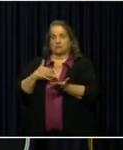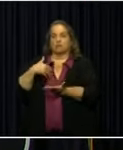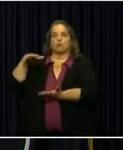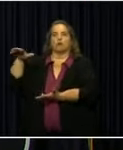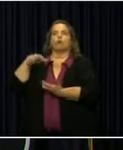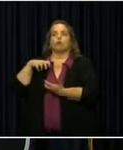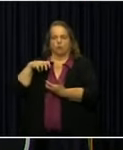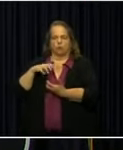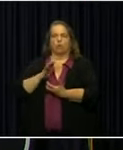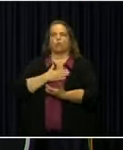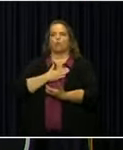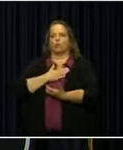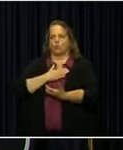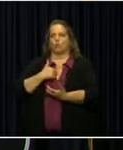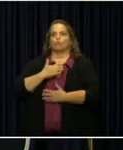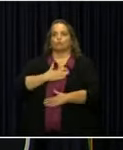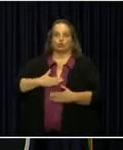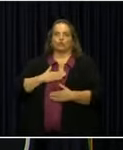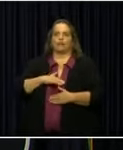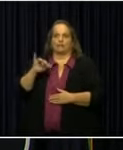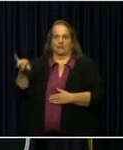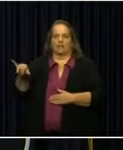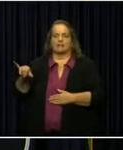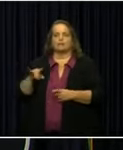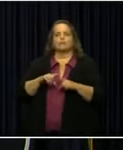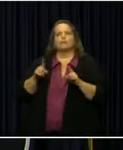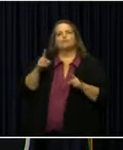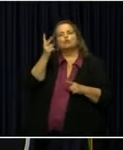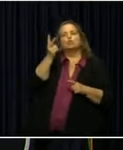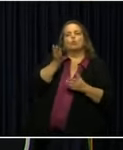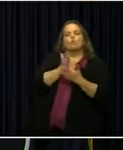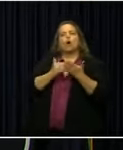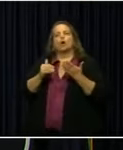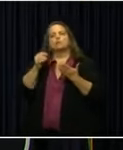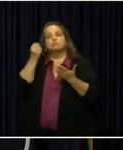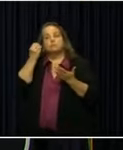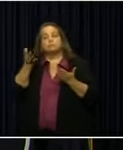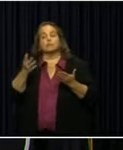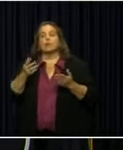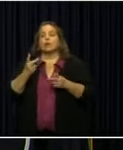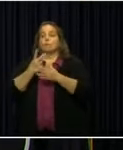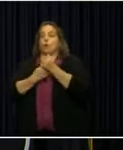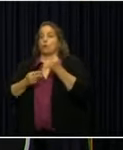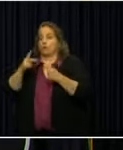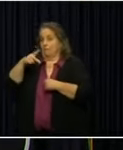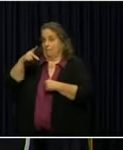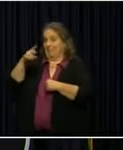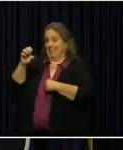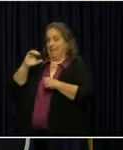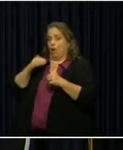OUR SENIOR LIVING GILTS, FACILITIES, OUR PRISONS, AND ANY